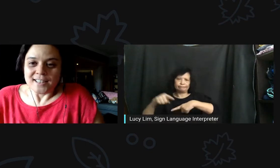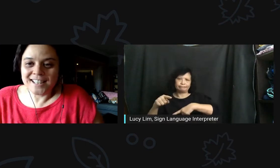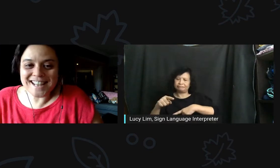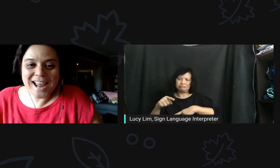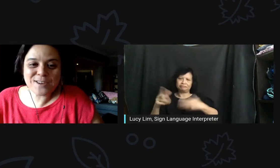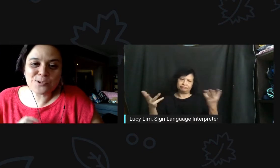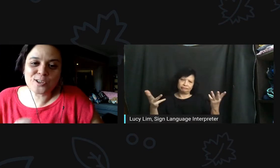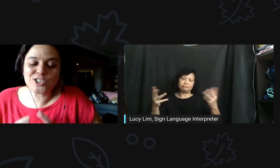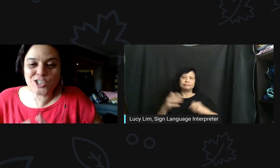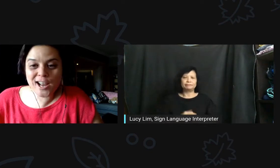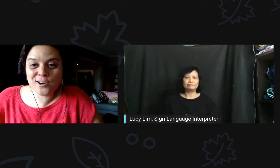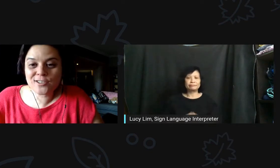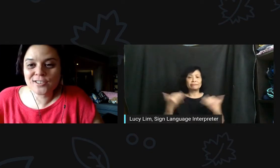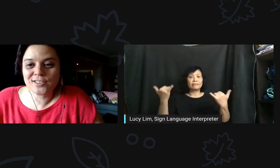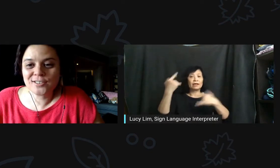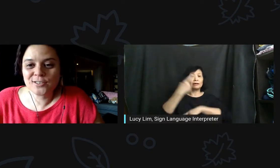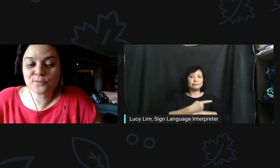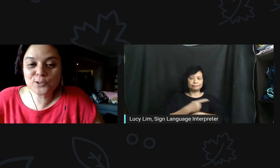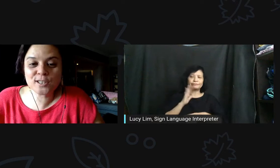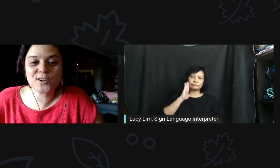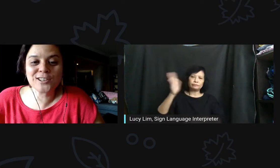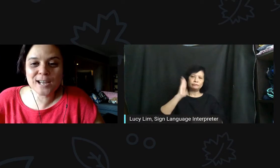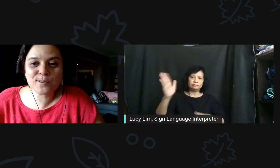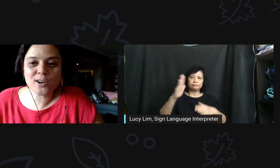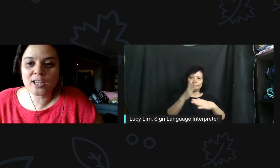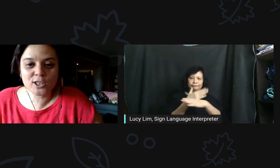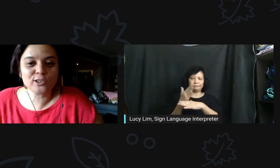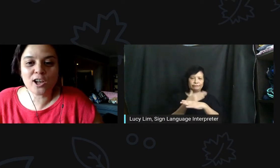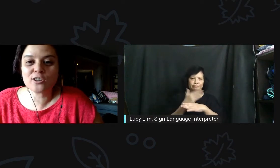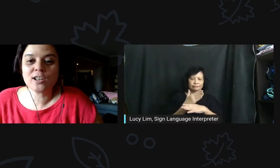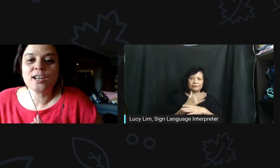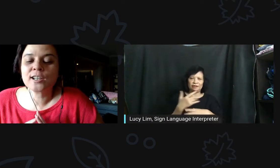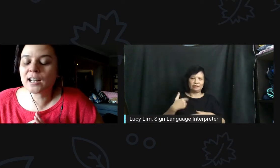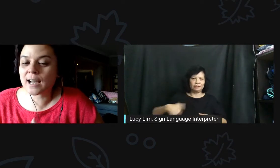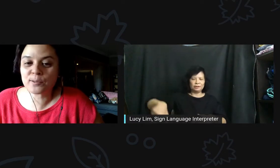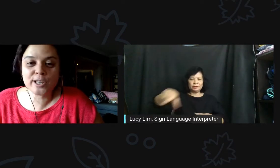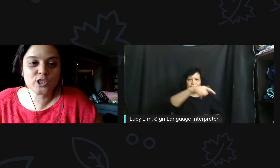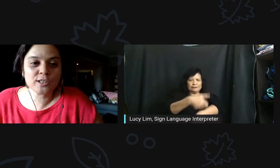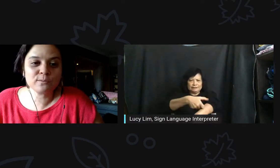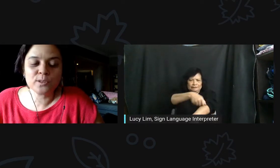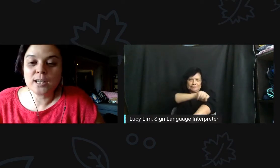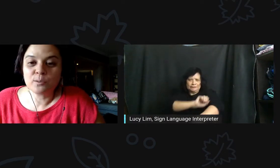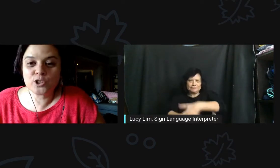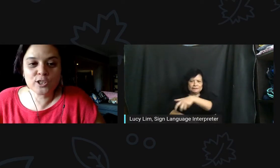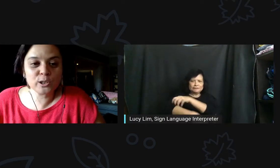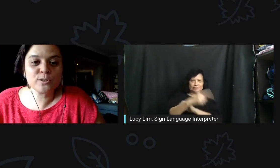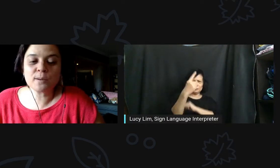Today we gonna share the fruits of our labour, a year long collaboration which include